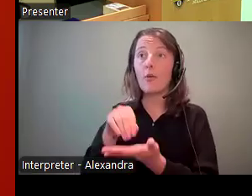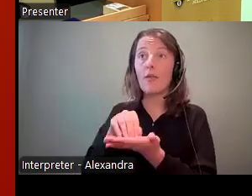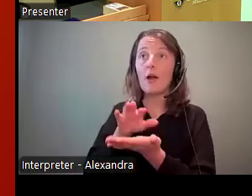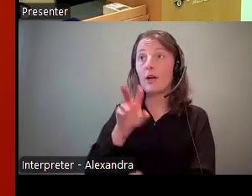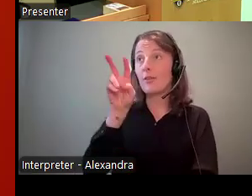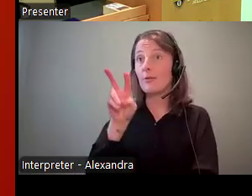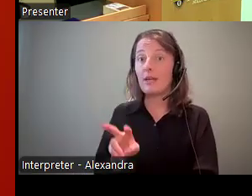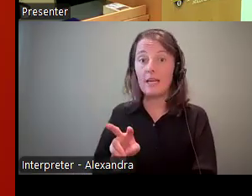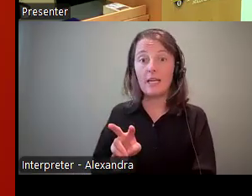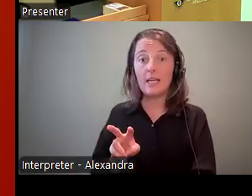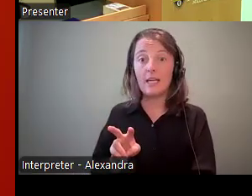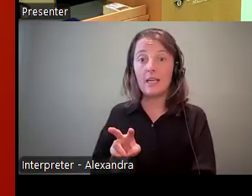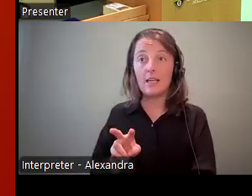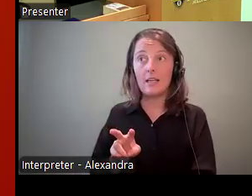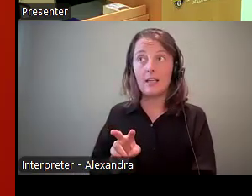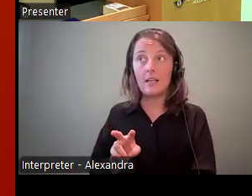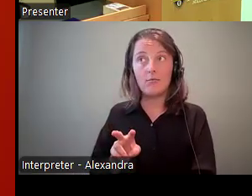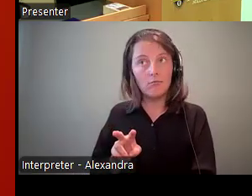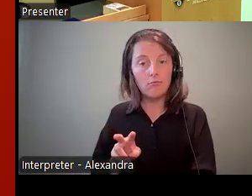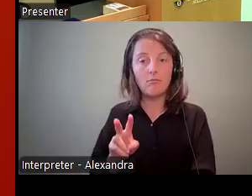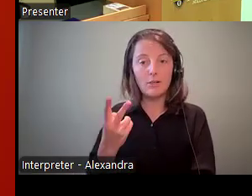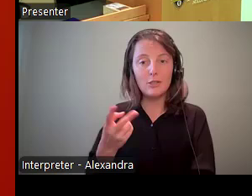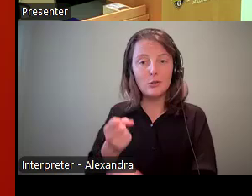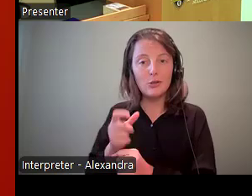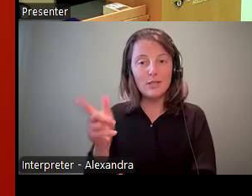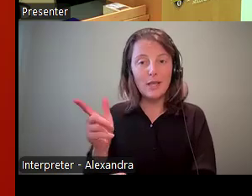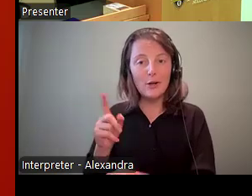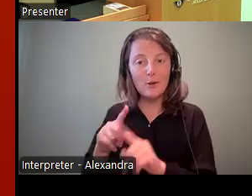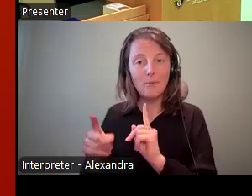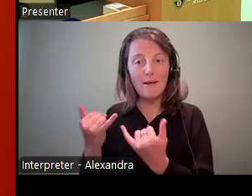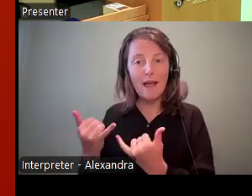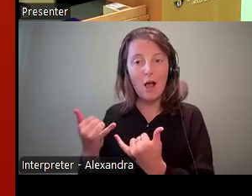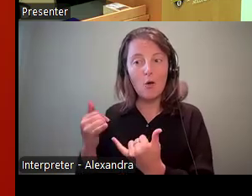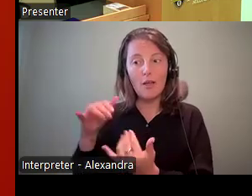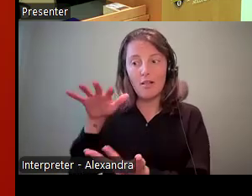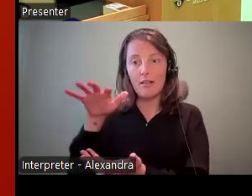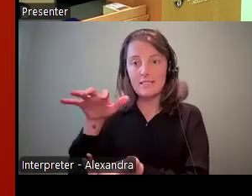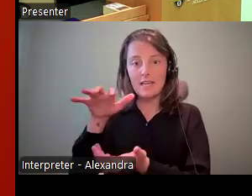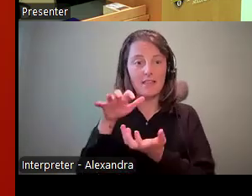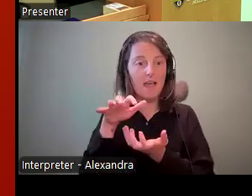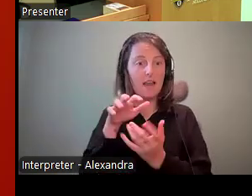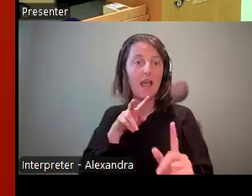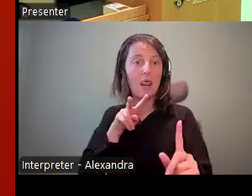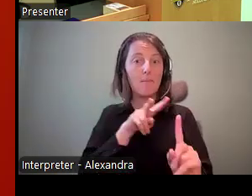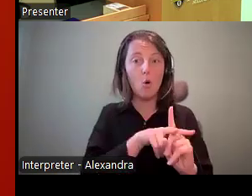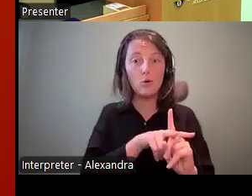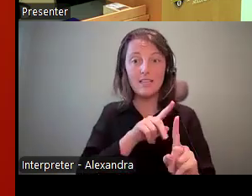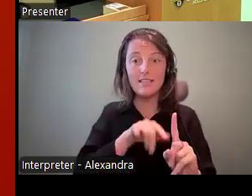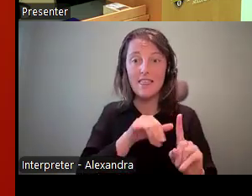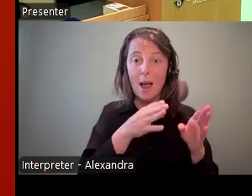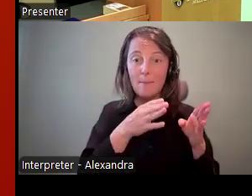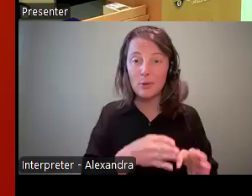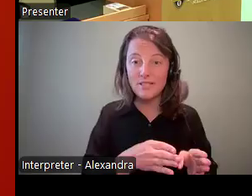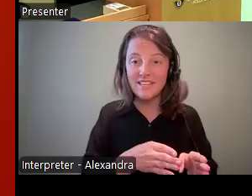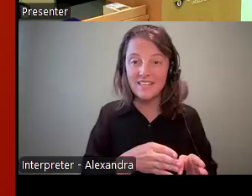that in the present and imposing your message about resistance and anxiety and isolation into